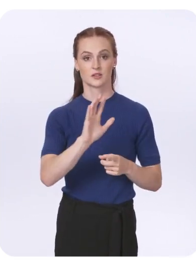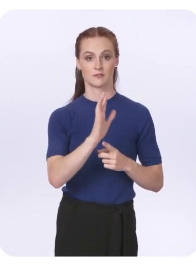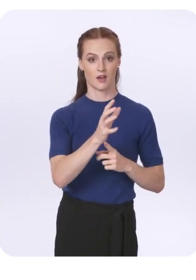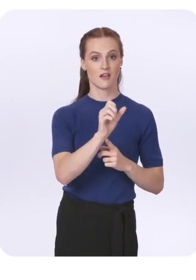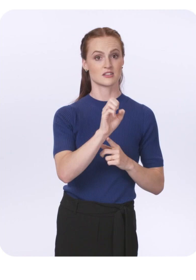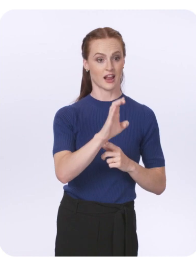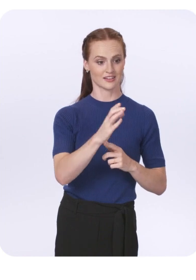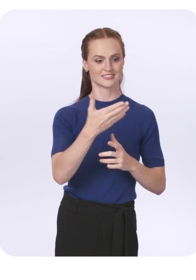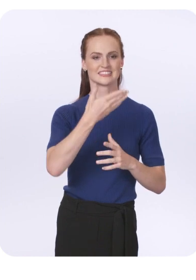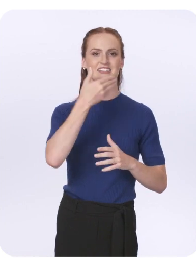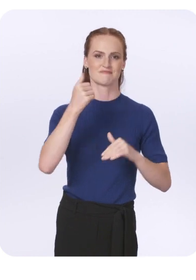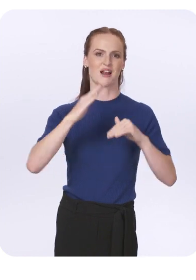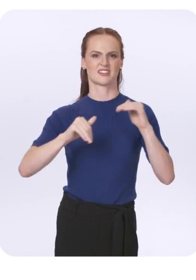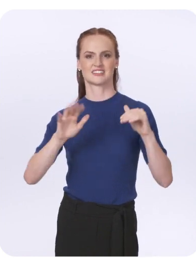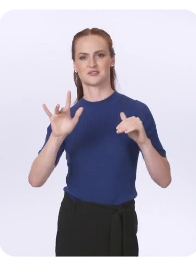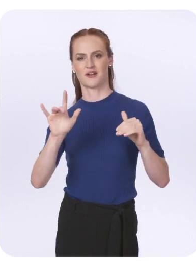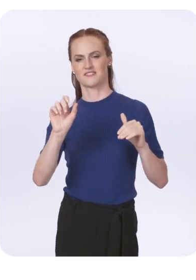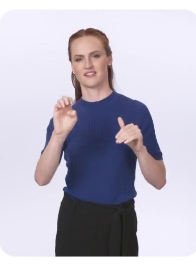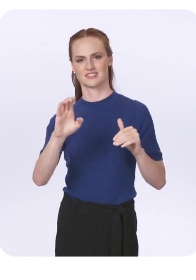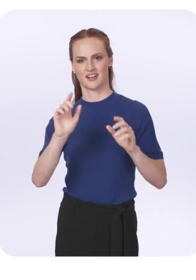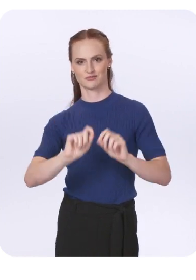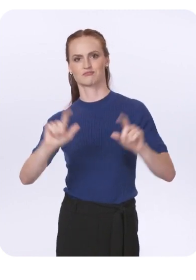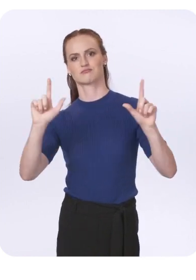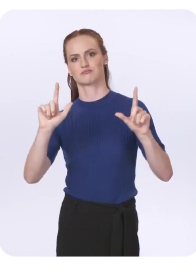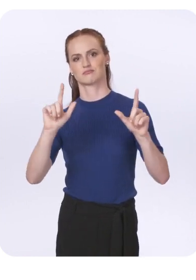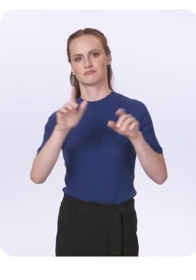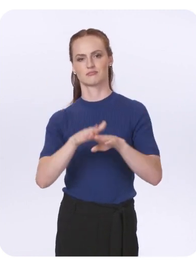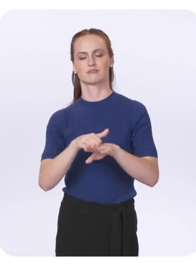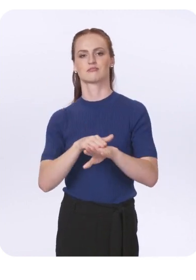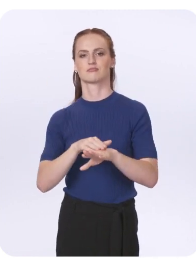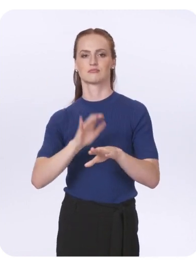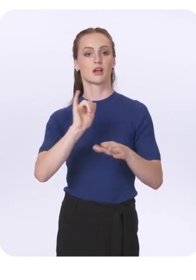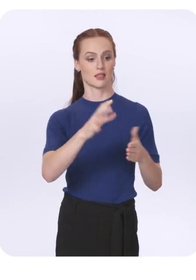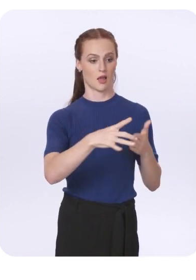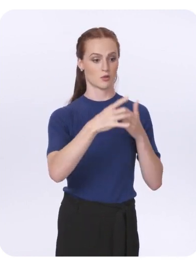is a lot better than a 25-second app load and will lead to a lot more user delight.